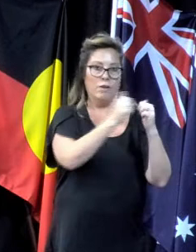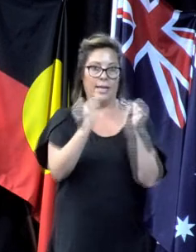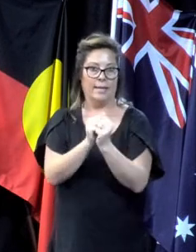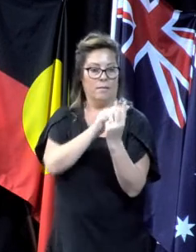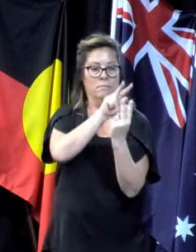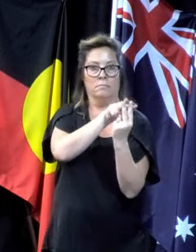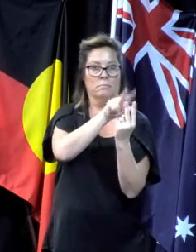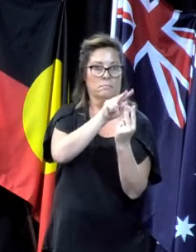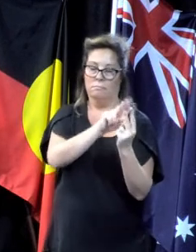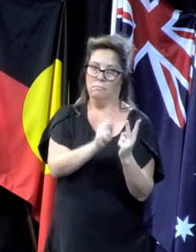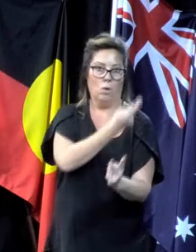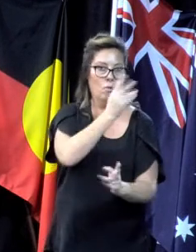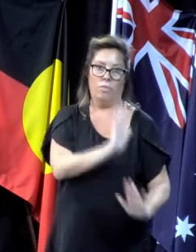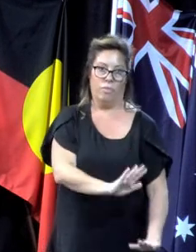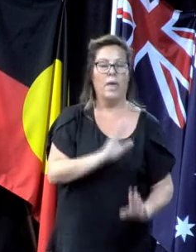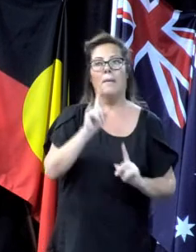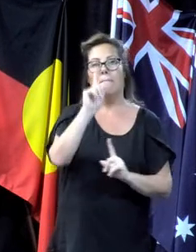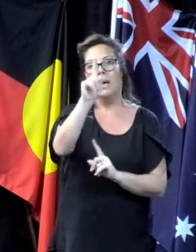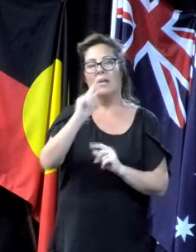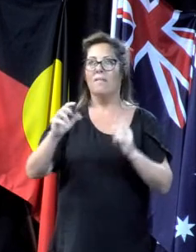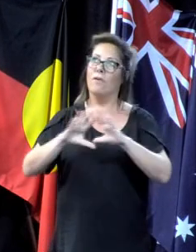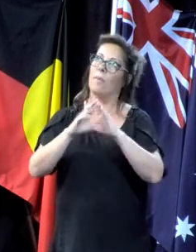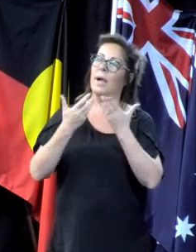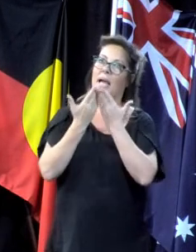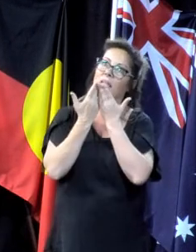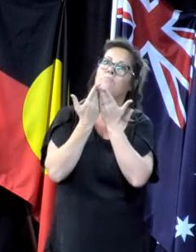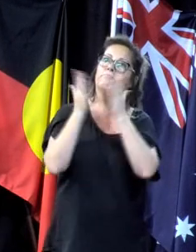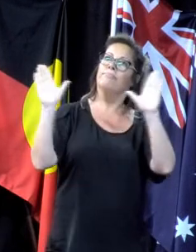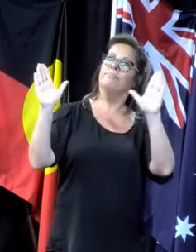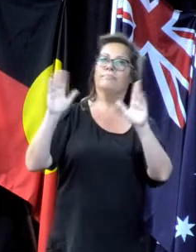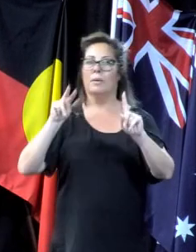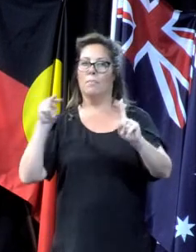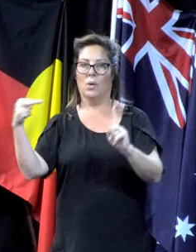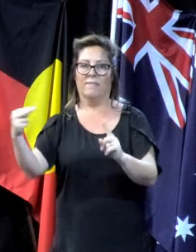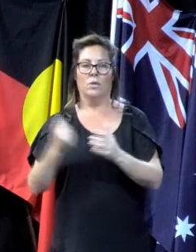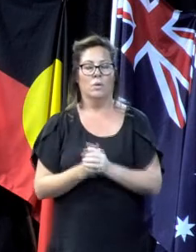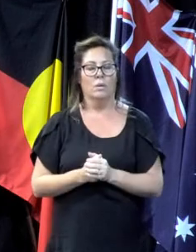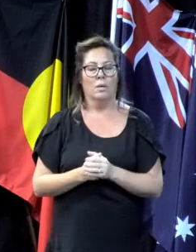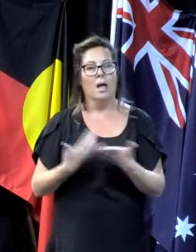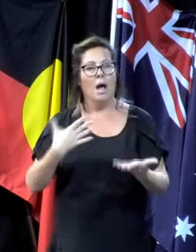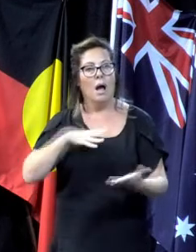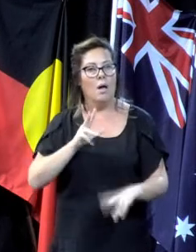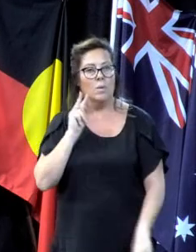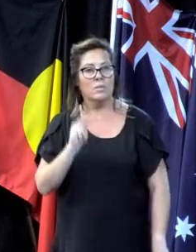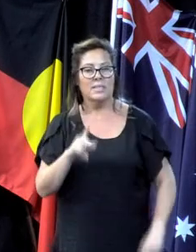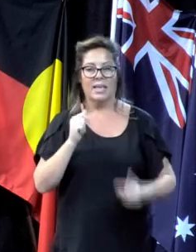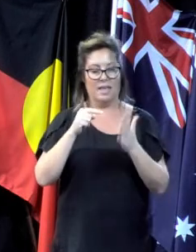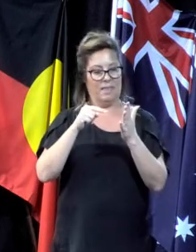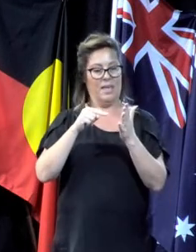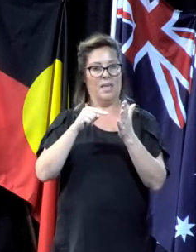Just from a holistic point of view to start off with, I would really like to see that the Terms of Reference of the Royal Commission be met.